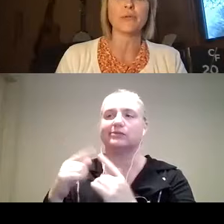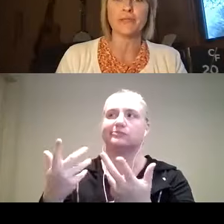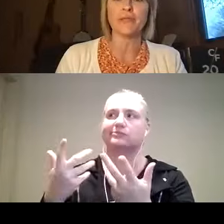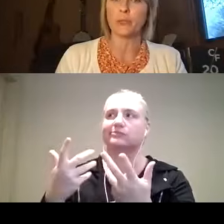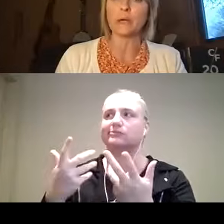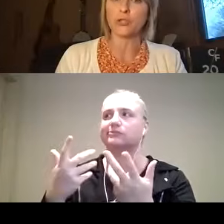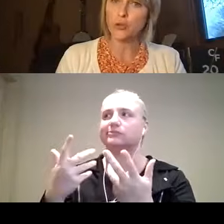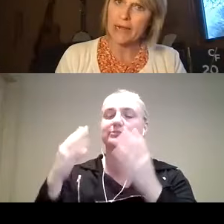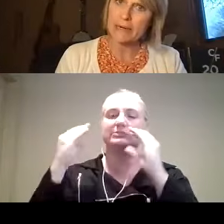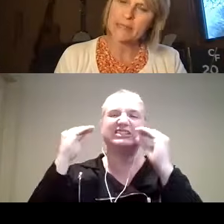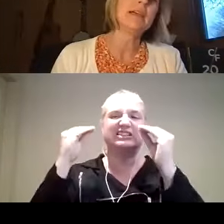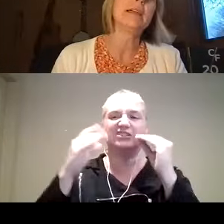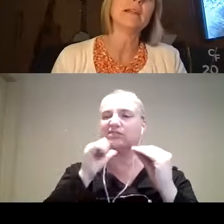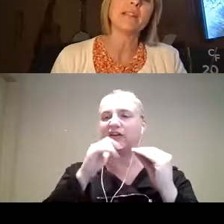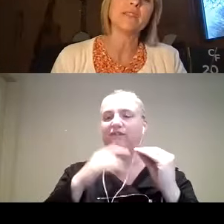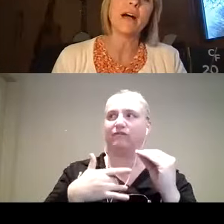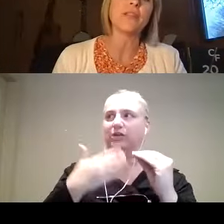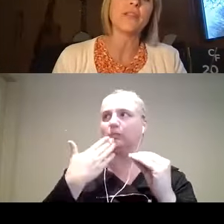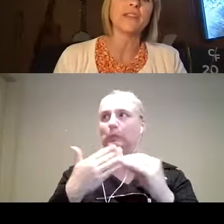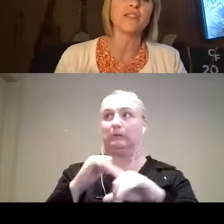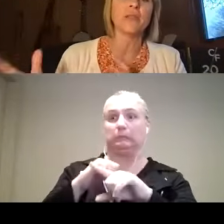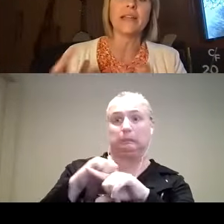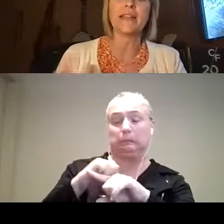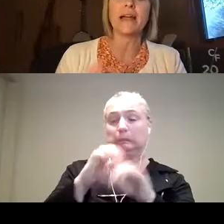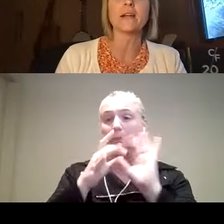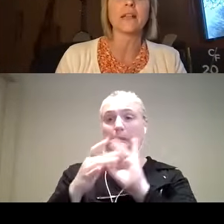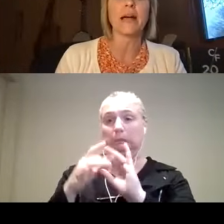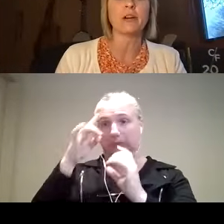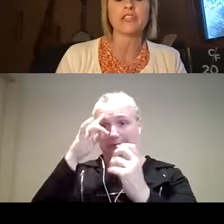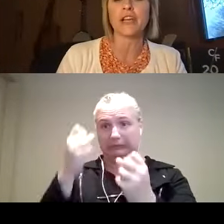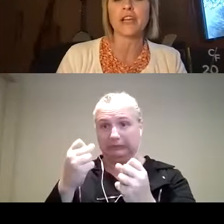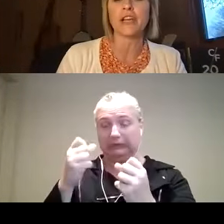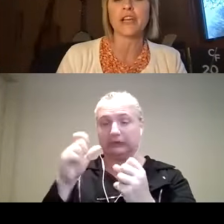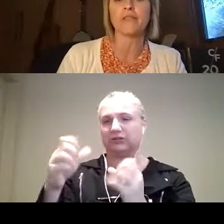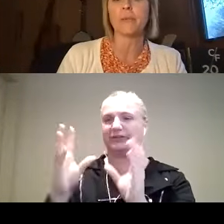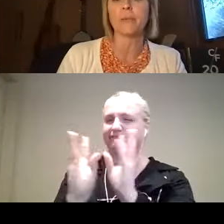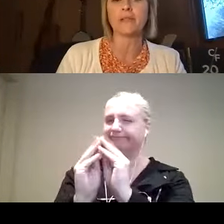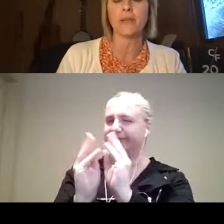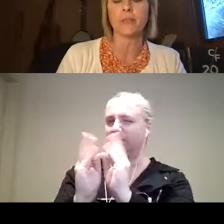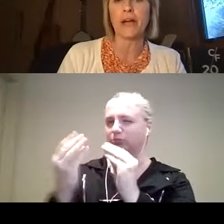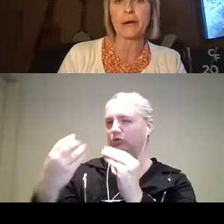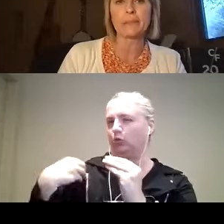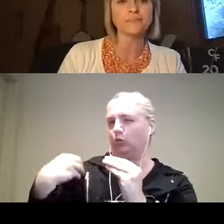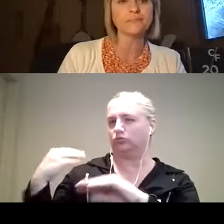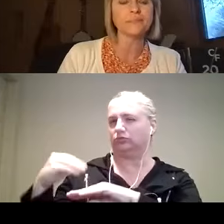don't really feel well-trained in mental health. And so, they need that collaboration and coaching from a mental health provider.